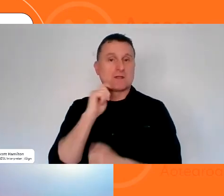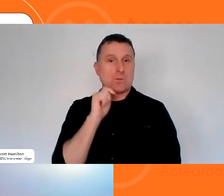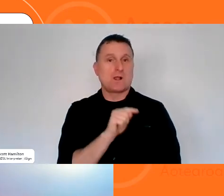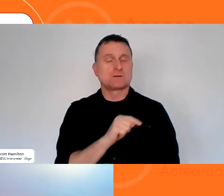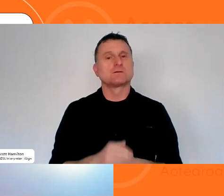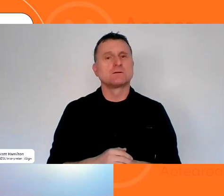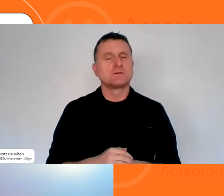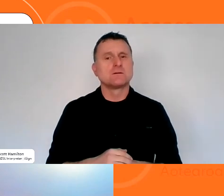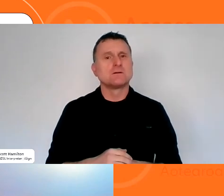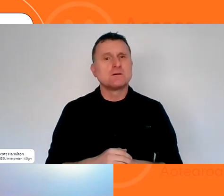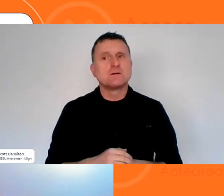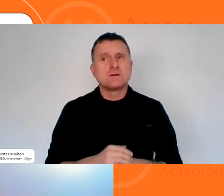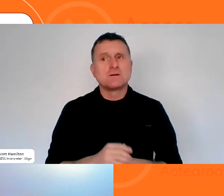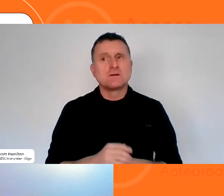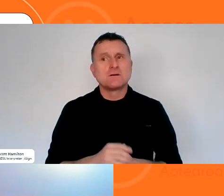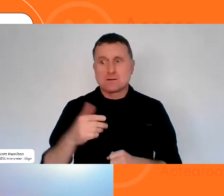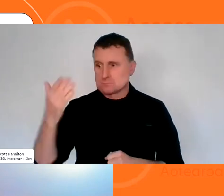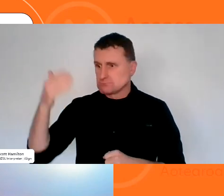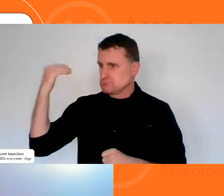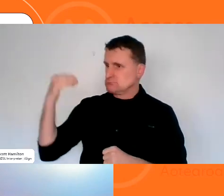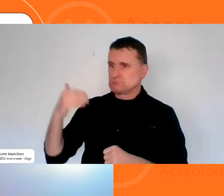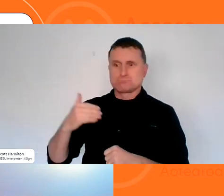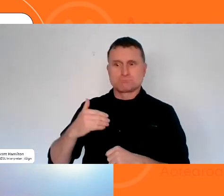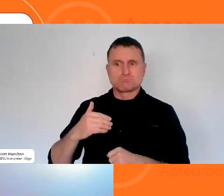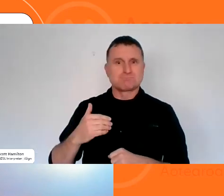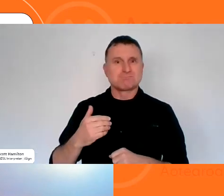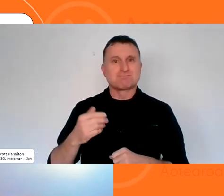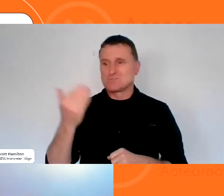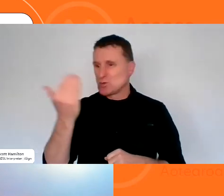he had been completely isolated and rejected from many parts of